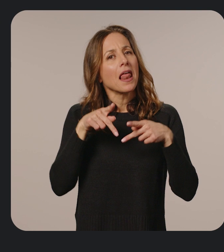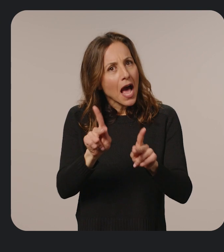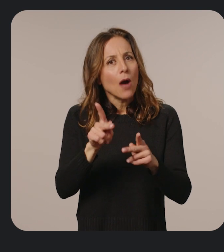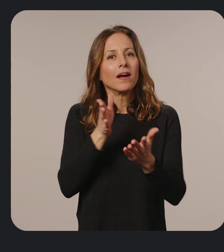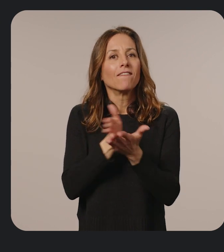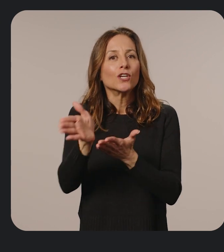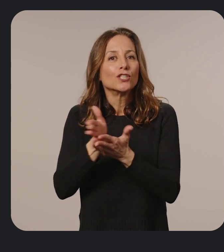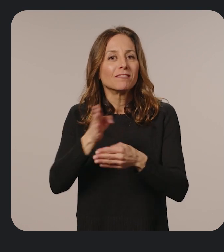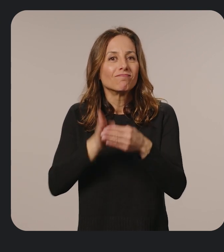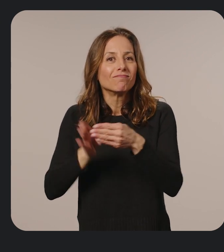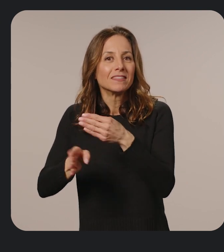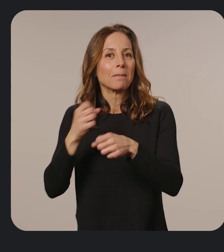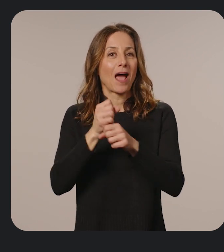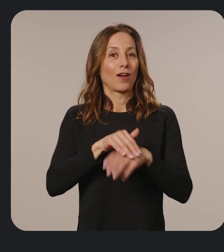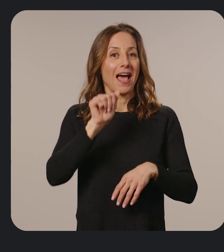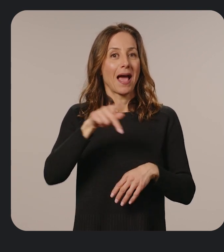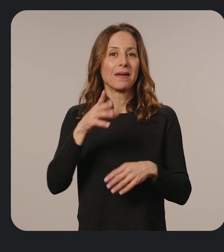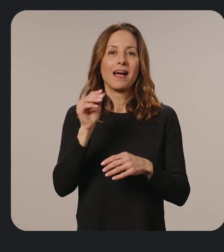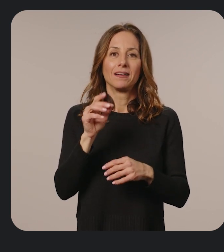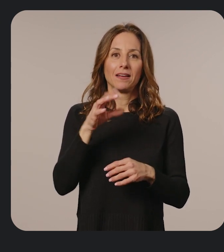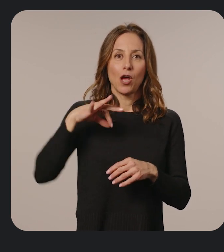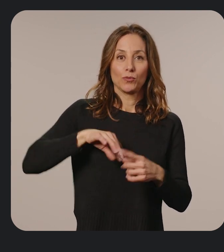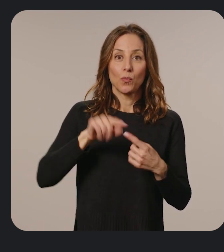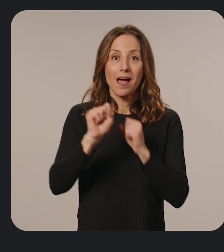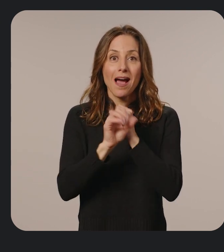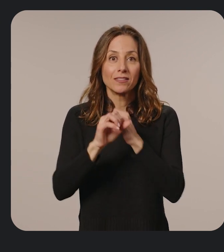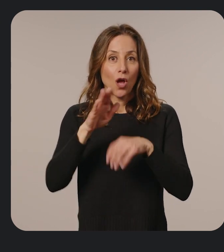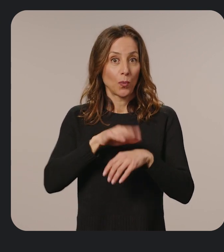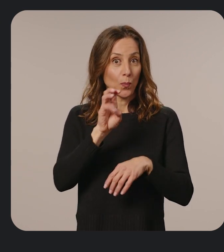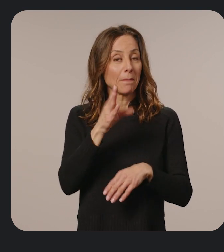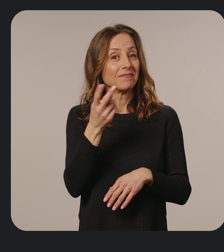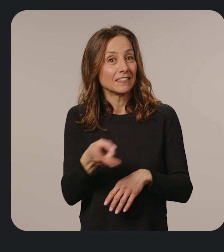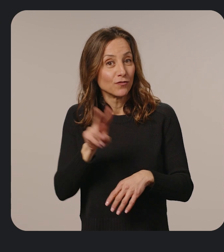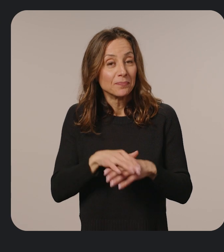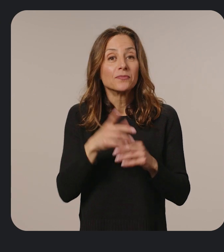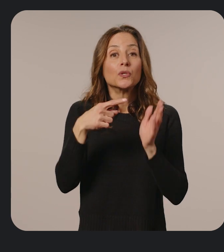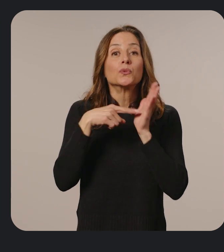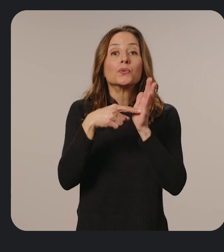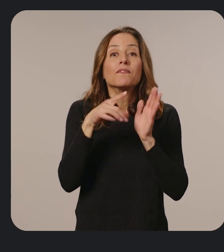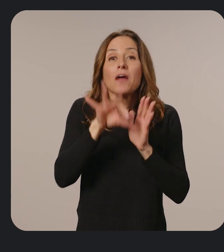This allows for conversion made on an app to be attributed to ads shown on the web and vice versa.